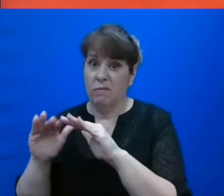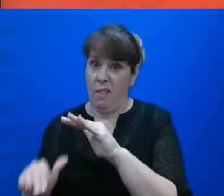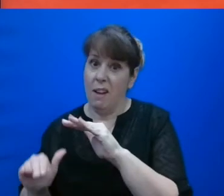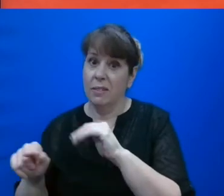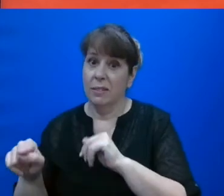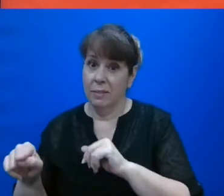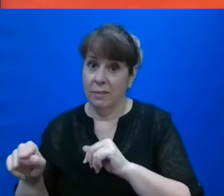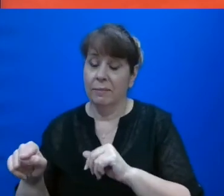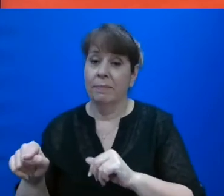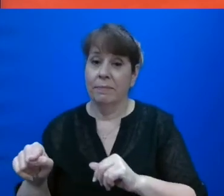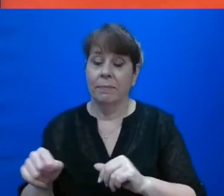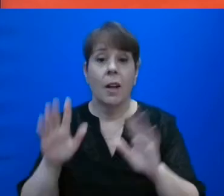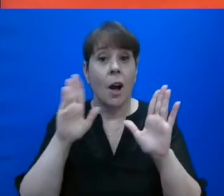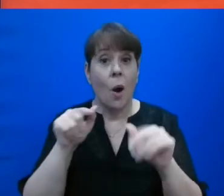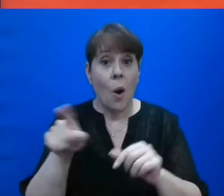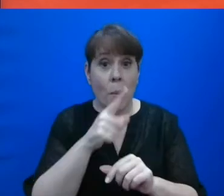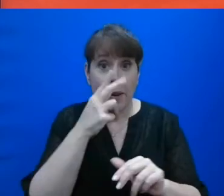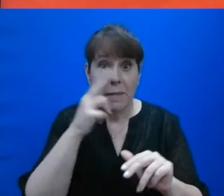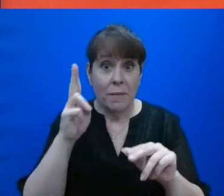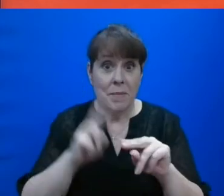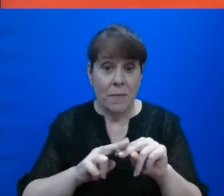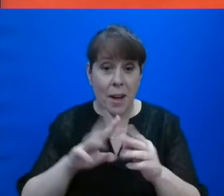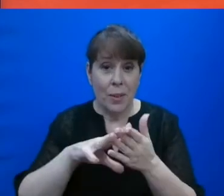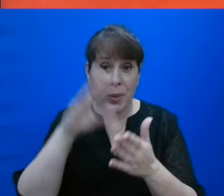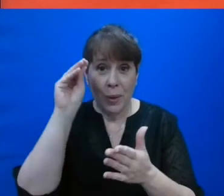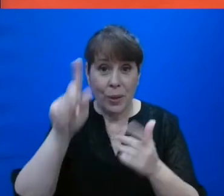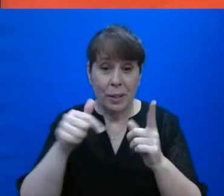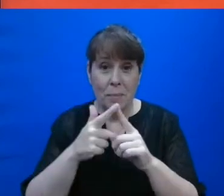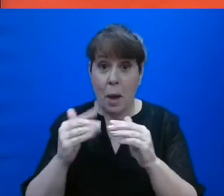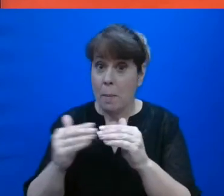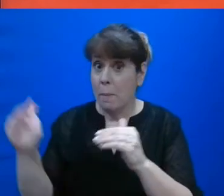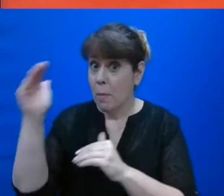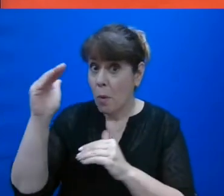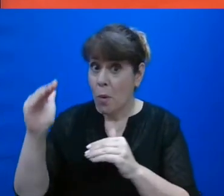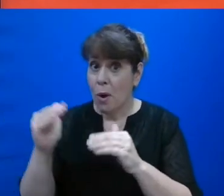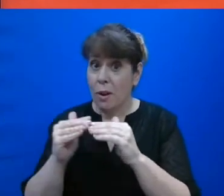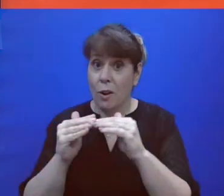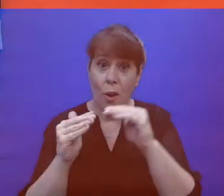I HOPE YOU HAD FUN LEARNING ABOUT MORE OR LESS. SEE YOU NEXT TIME.